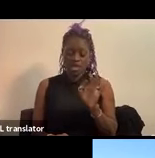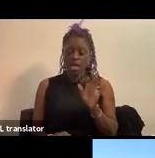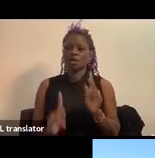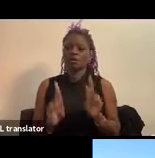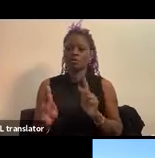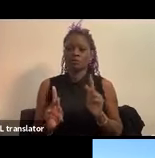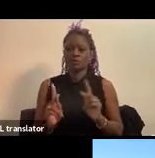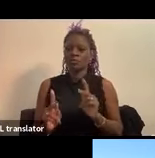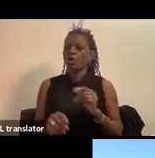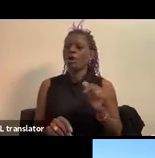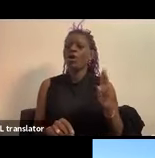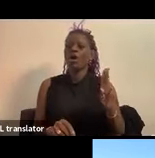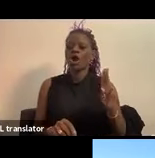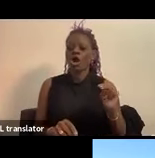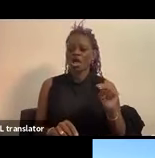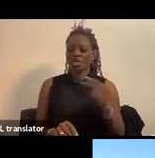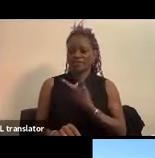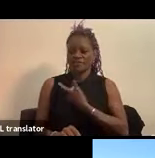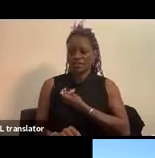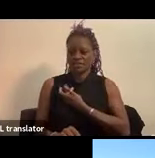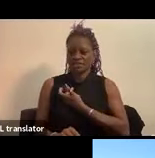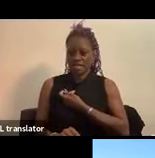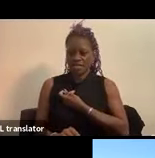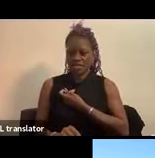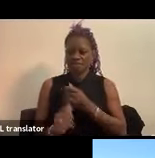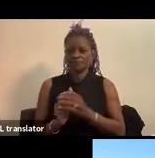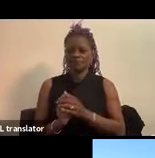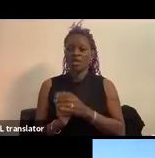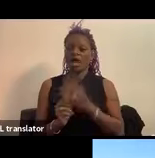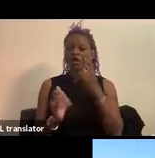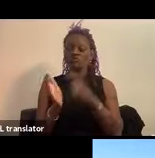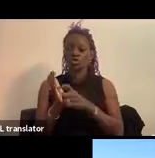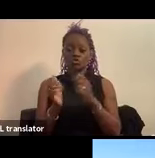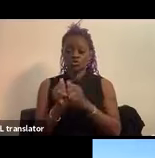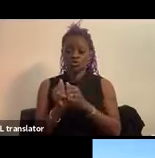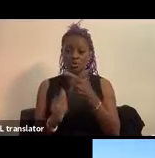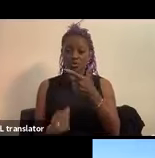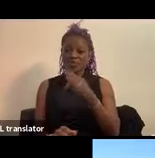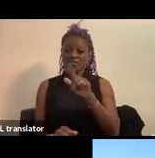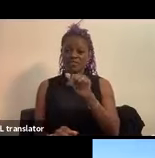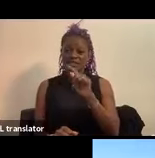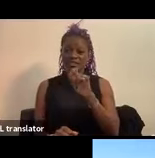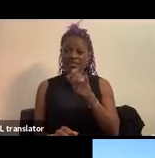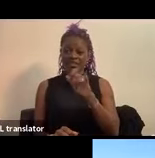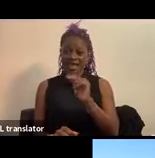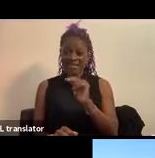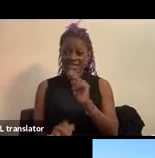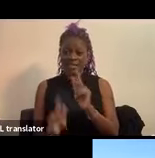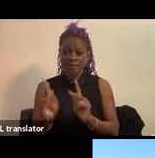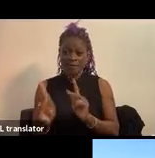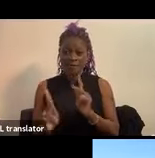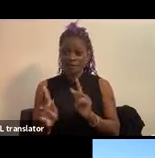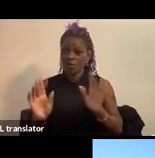What I'm noticing is I do notice that especially the Latino population, there is an element of remorse about not getting vaccinated.